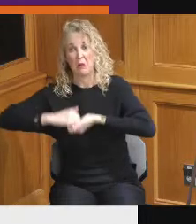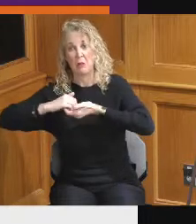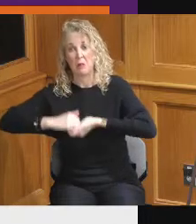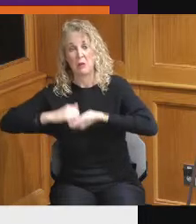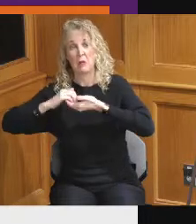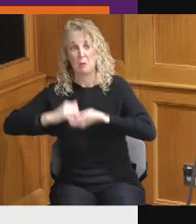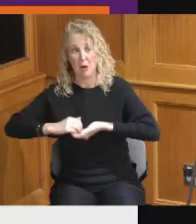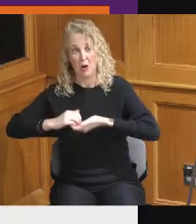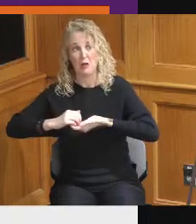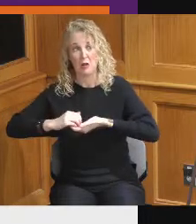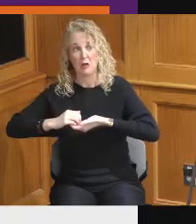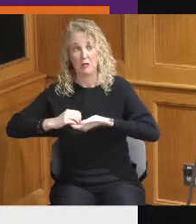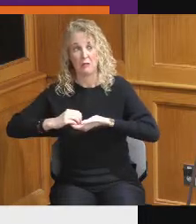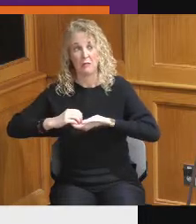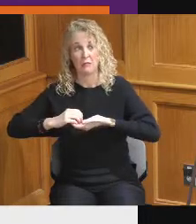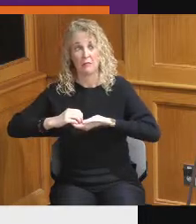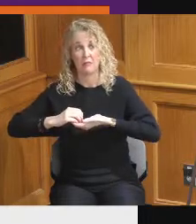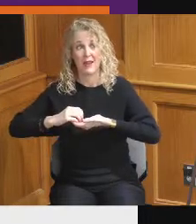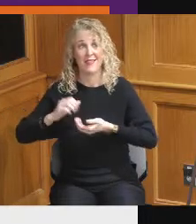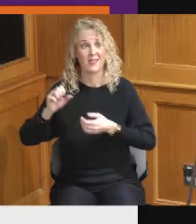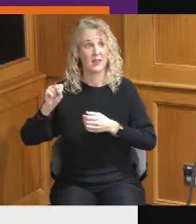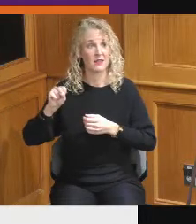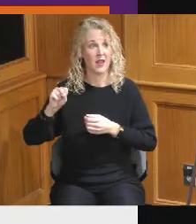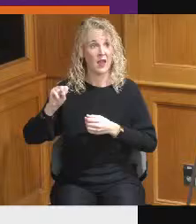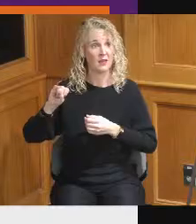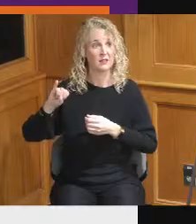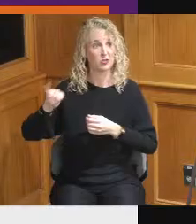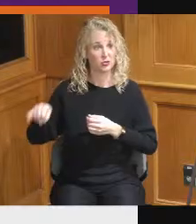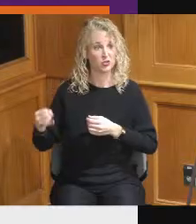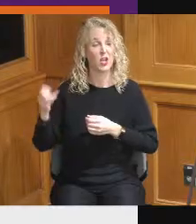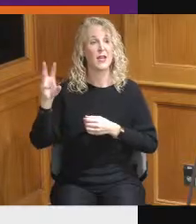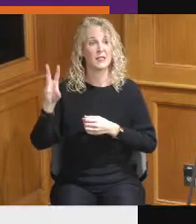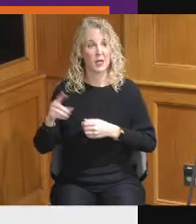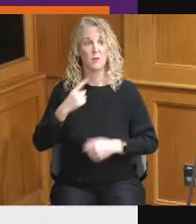and then this wonderful thing you know of the swj red prick brick house as a smaller example of that